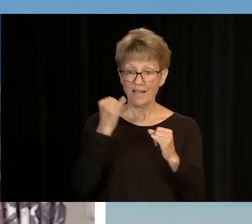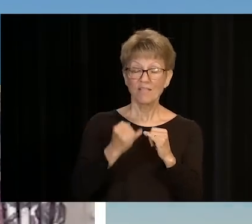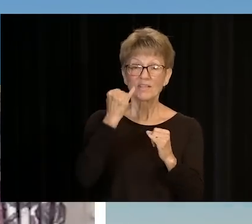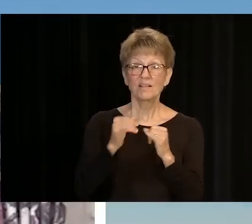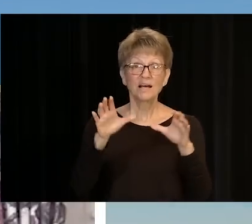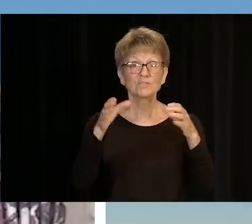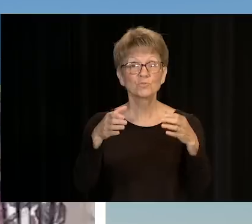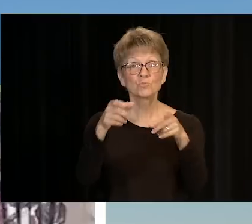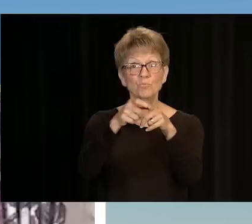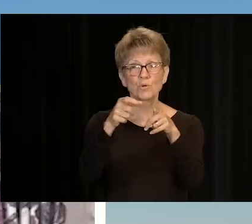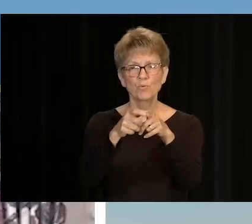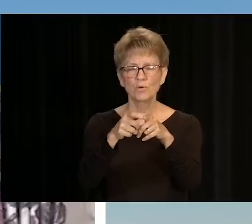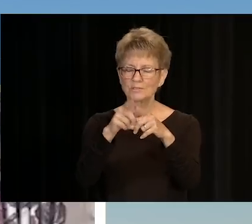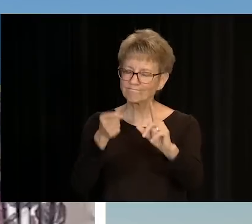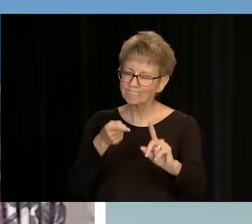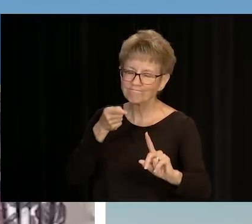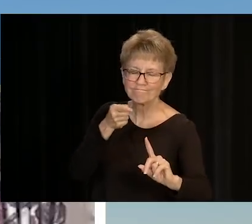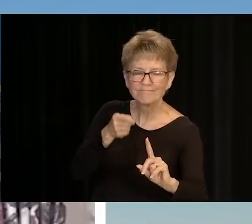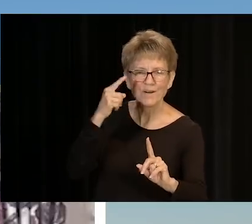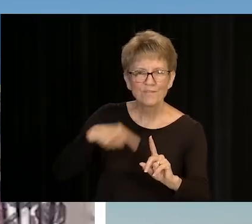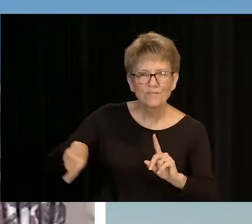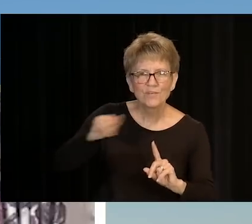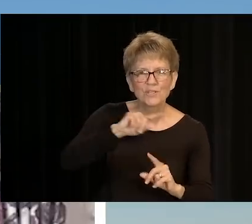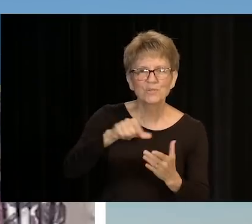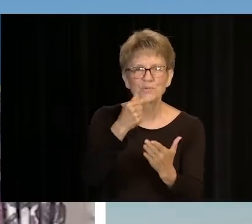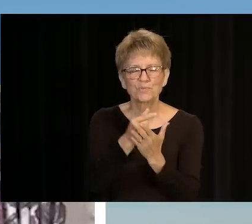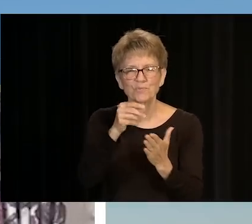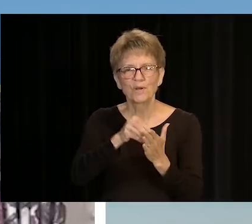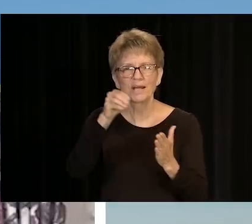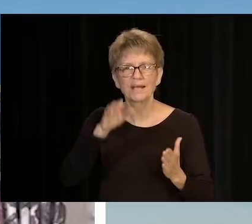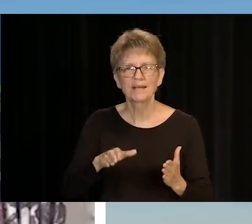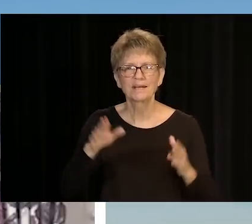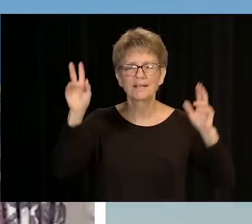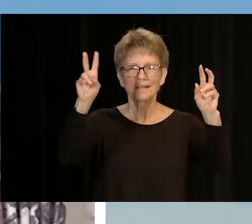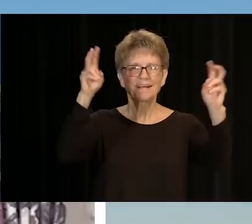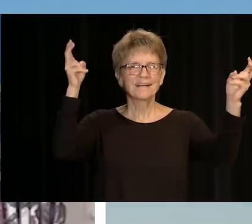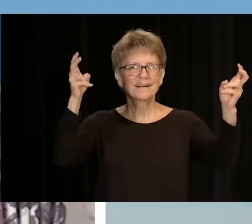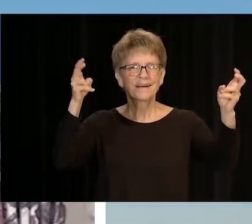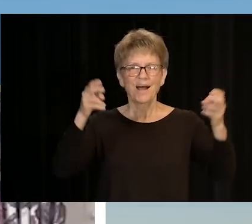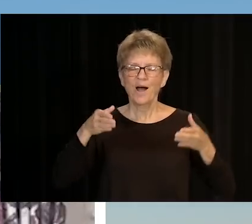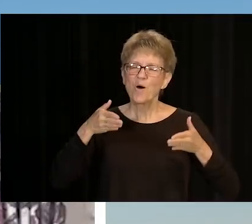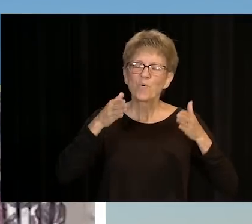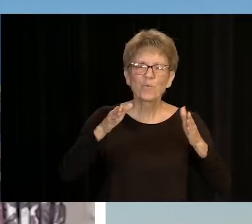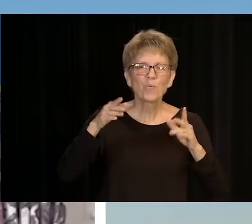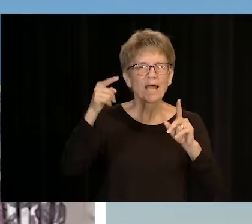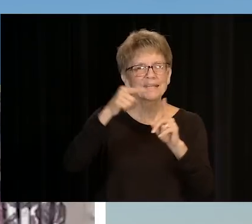AND THE LAST SET OF WORDS ARE JUST FOR YOU GRADUATES, AND THAT IS -- WAY TO GO!